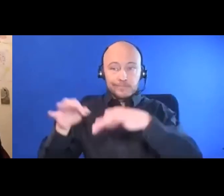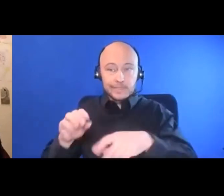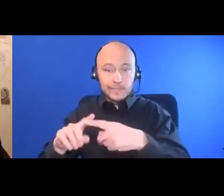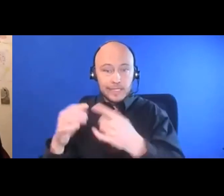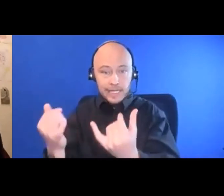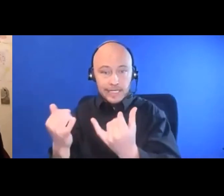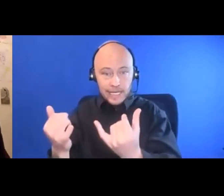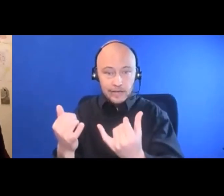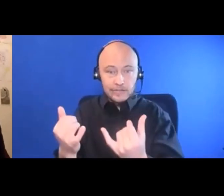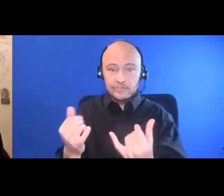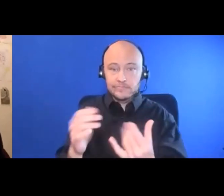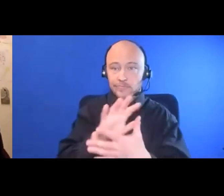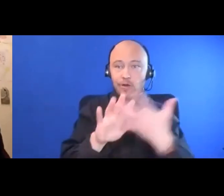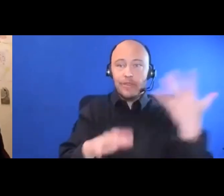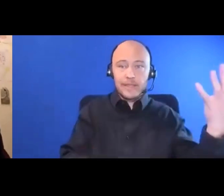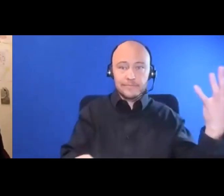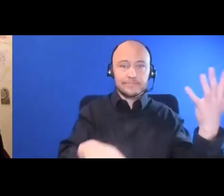and all this stuff, so, thank you.